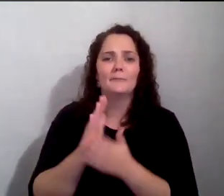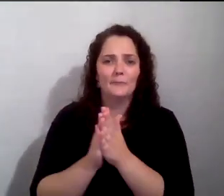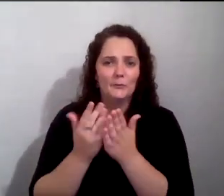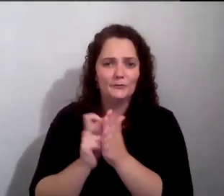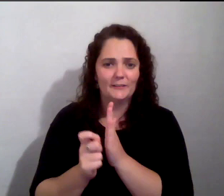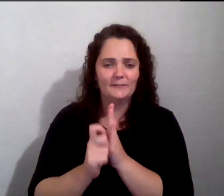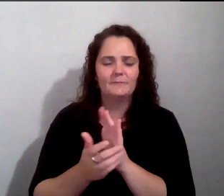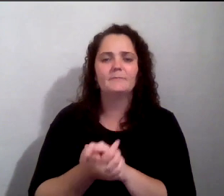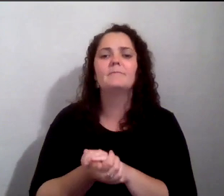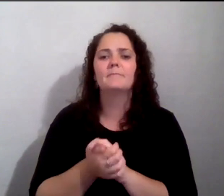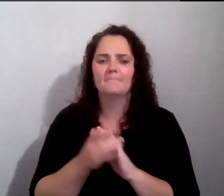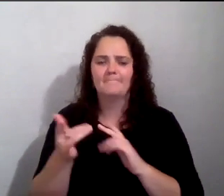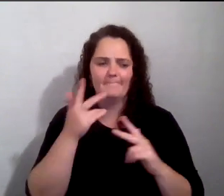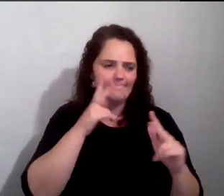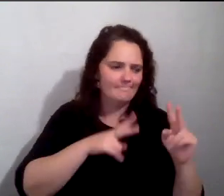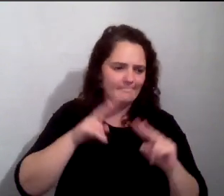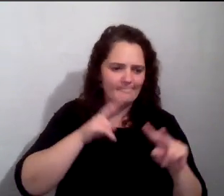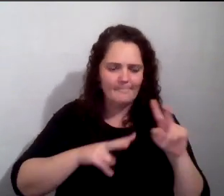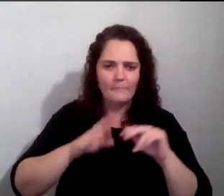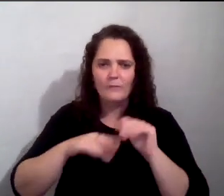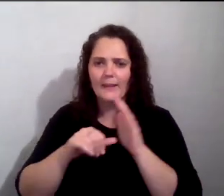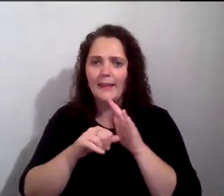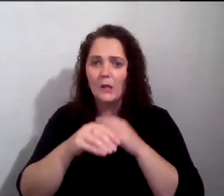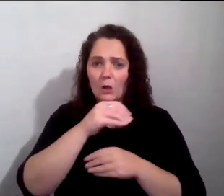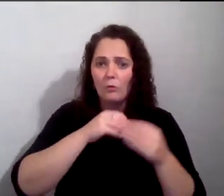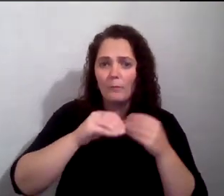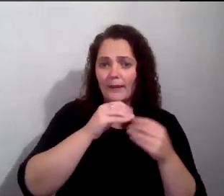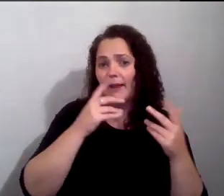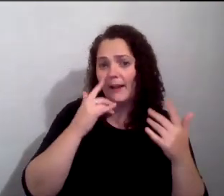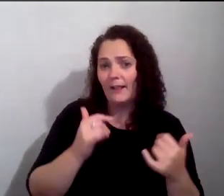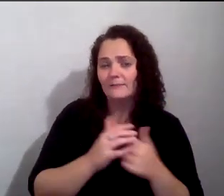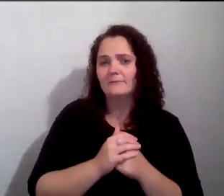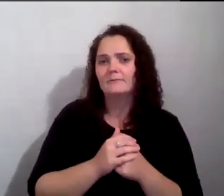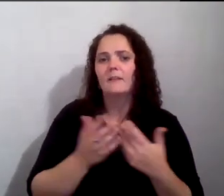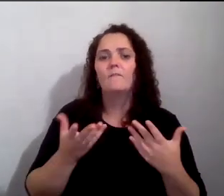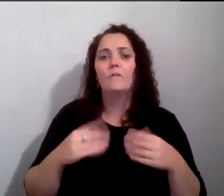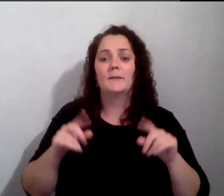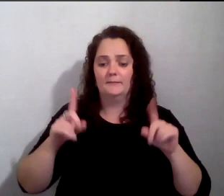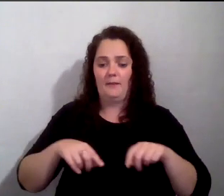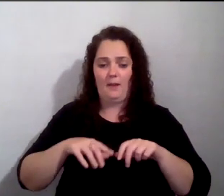Now these artists were Charles Blackman, Arthur Boyd, David Boyd, John Brack, Robert